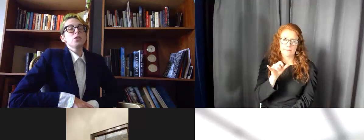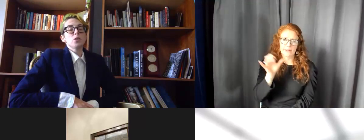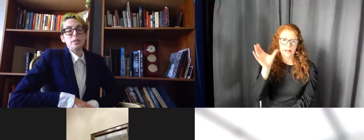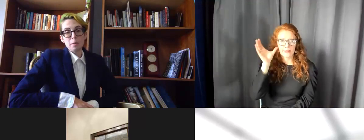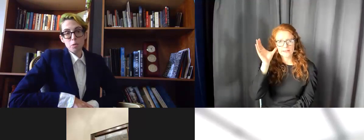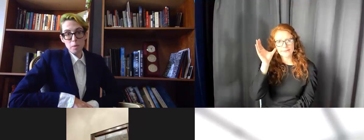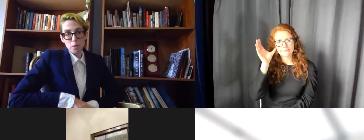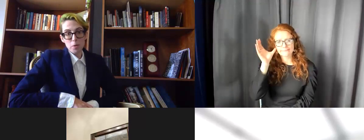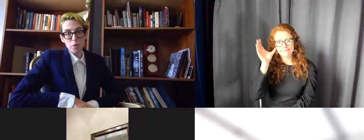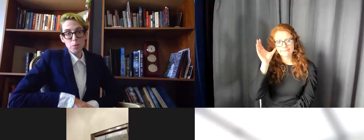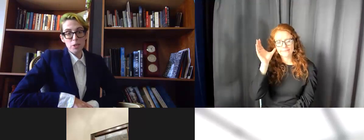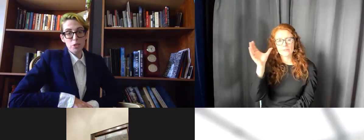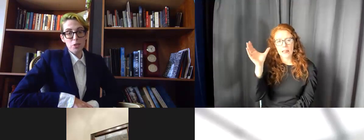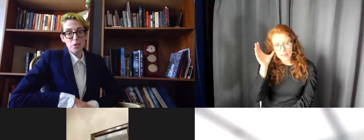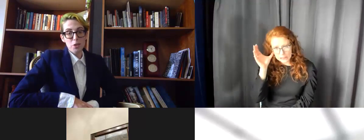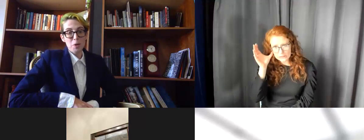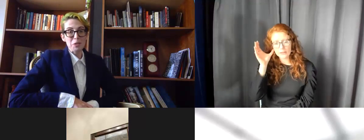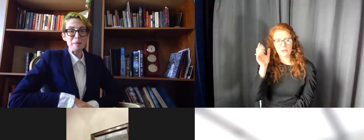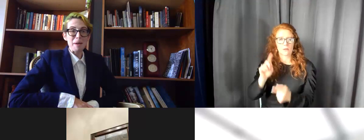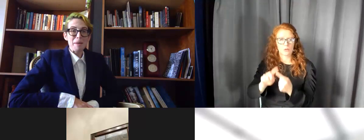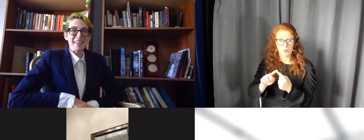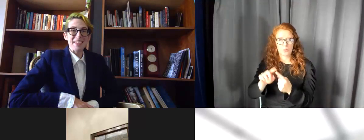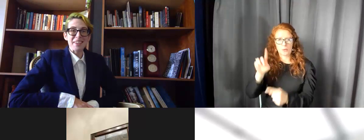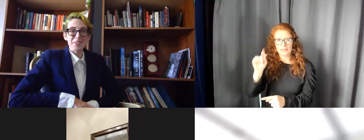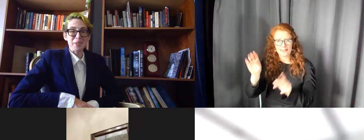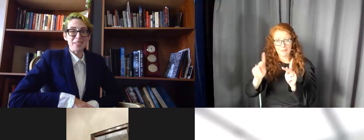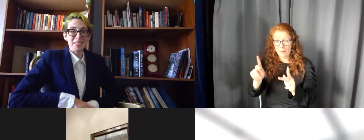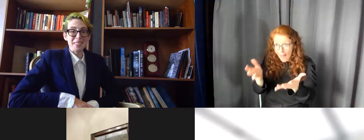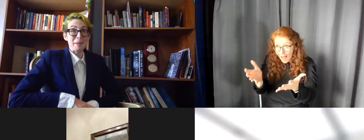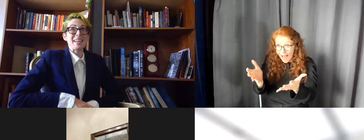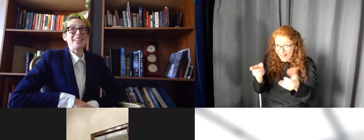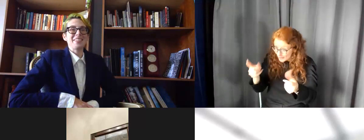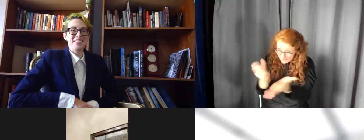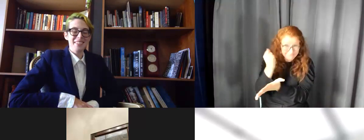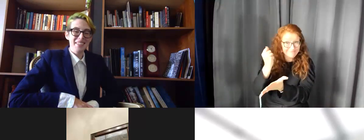Farrah Garland: to disabled people which you are doing by being here, which is spectacular.